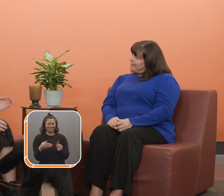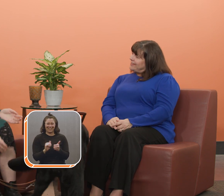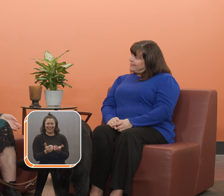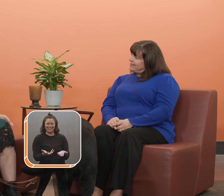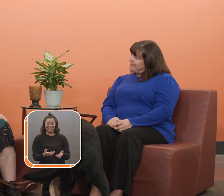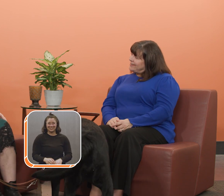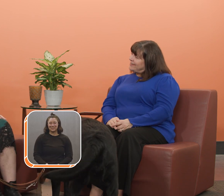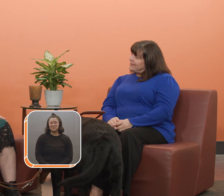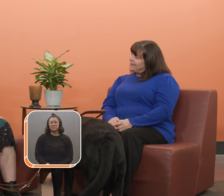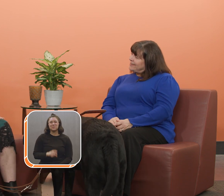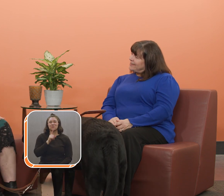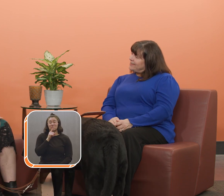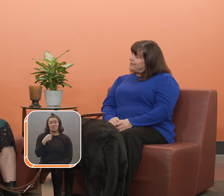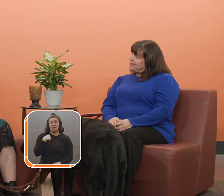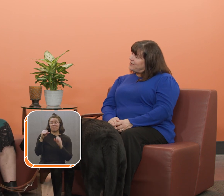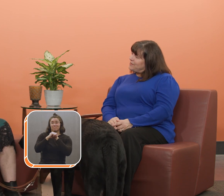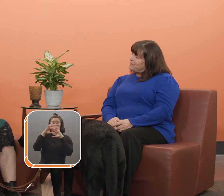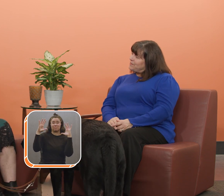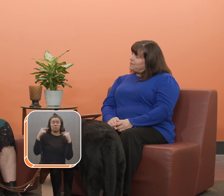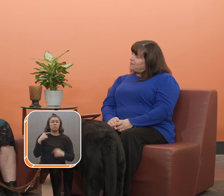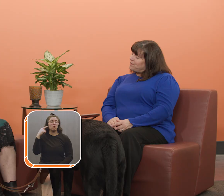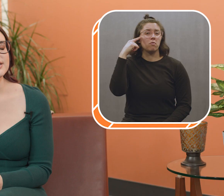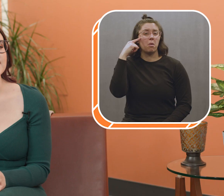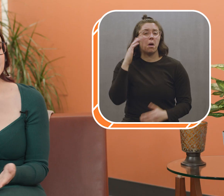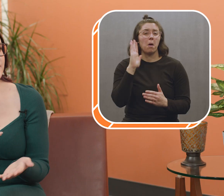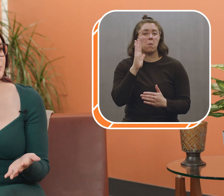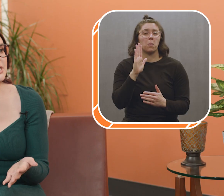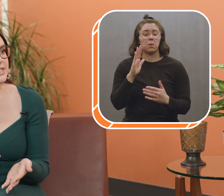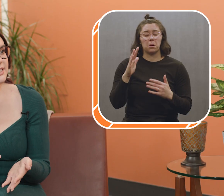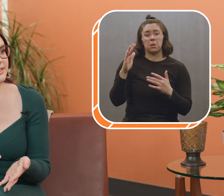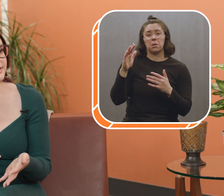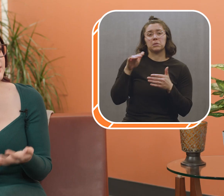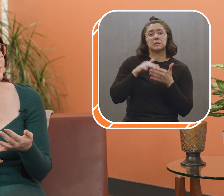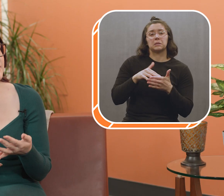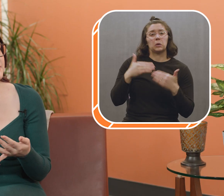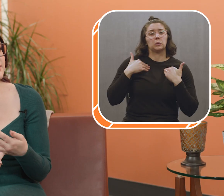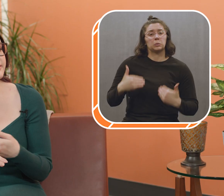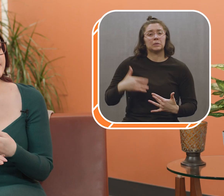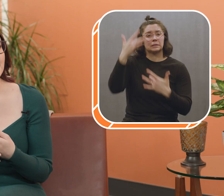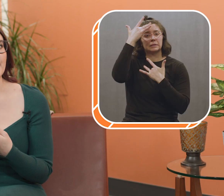I really thought that I would end up studying human diseases in my career.